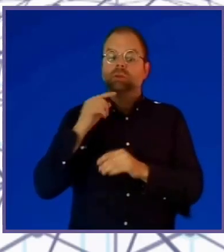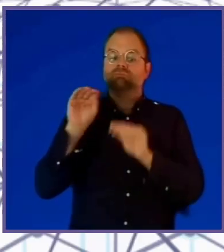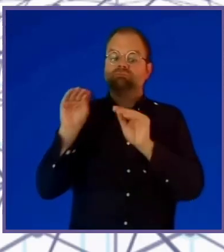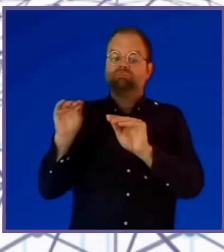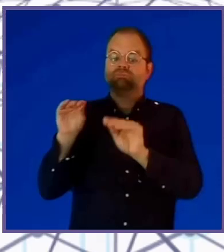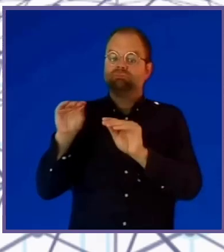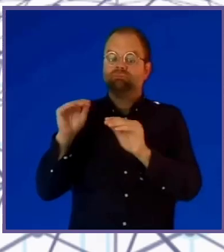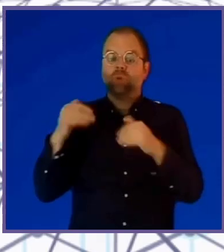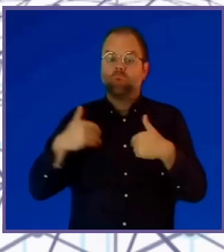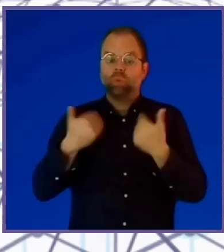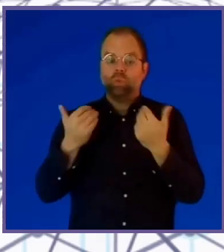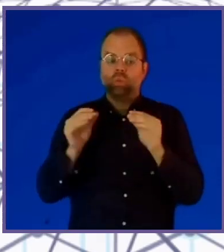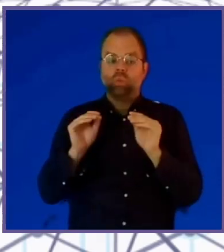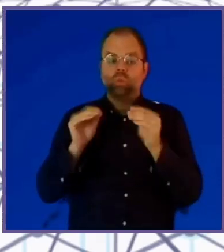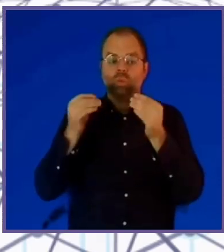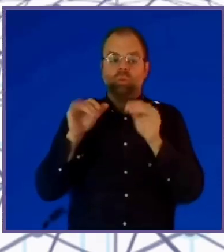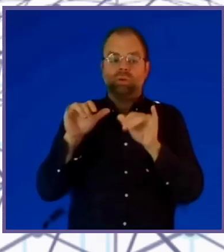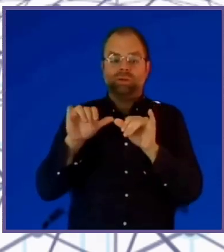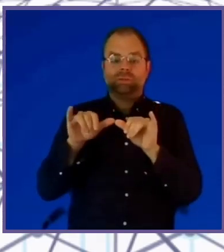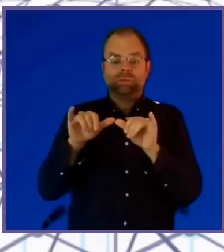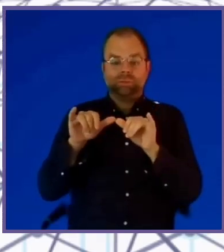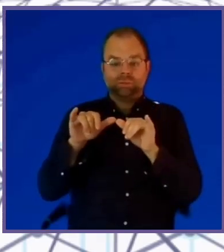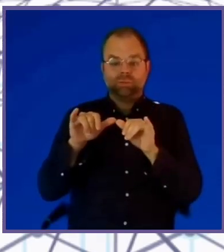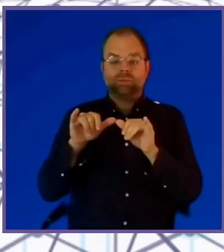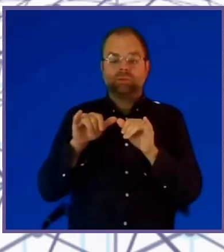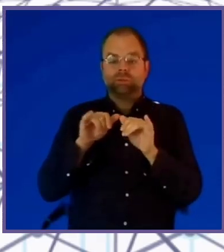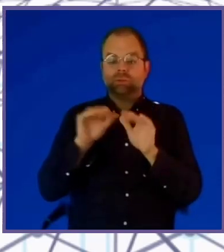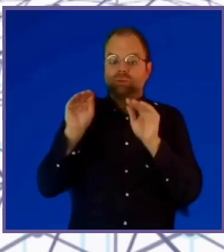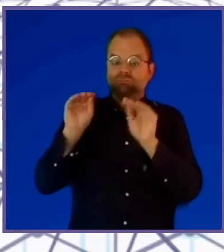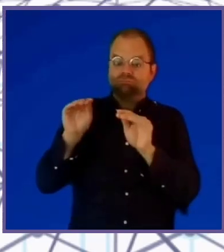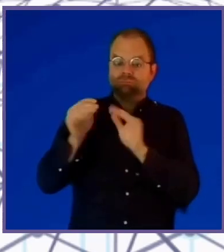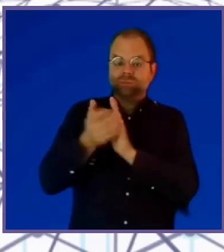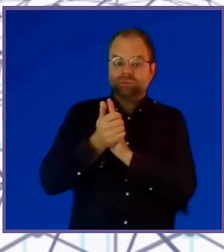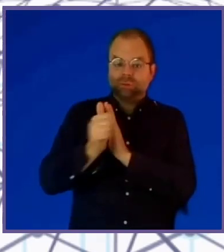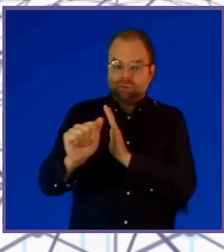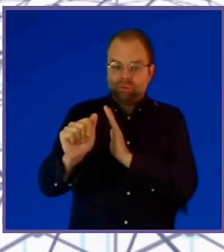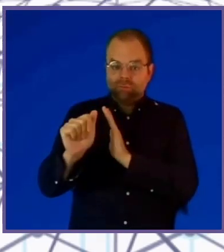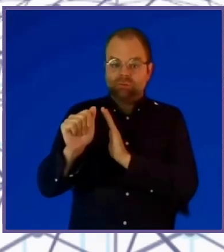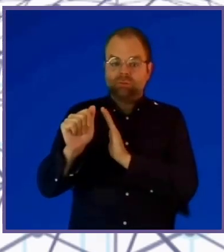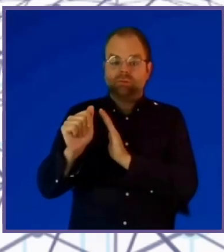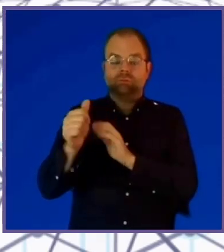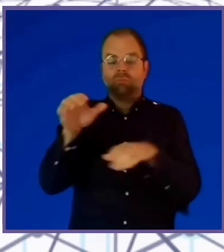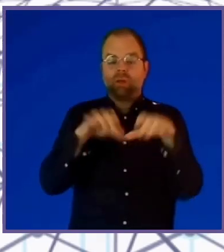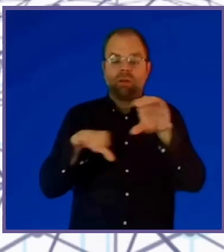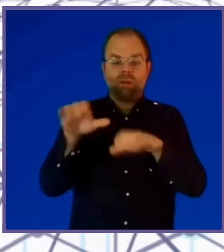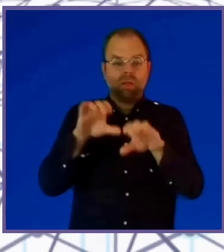When a global supply chain breaks down after disasters, it's something really needed to